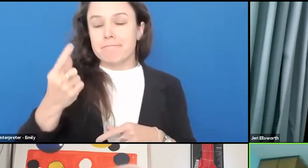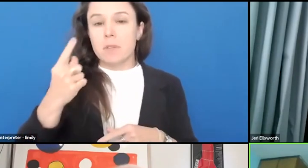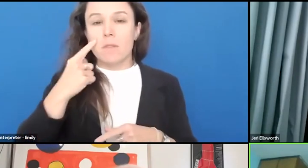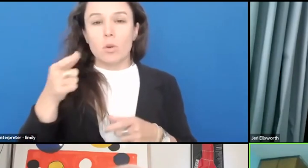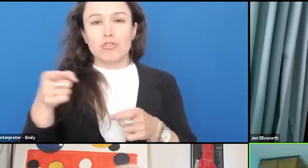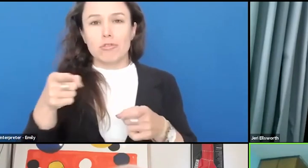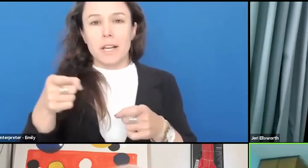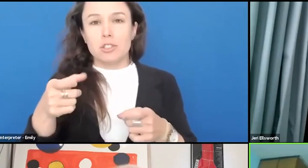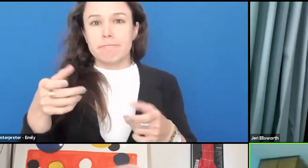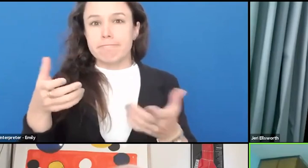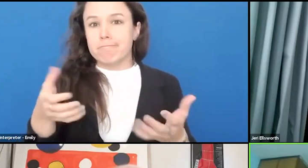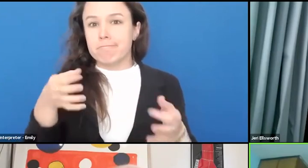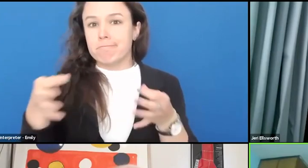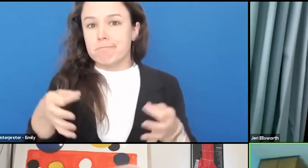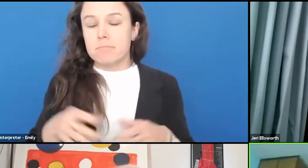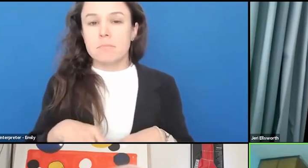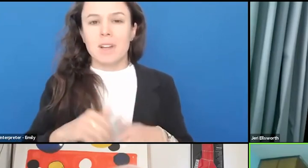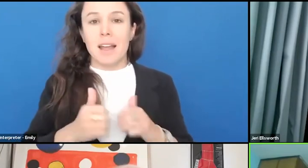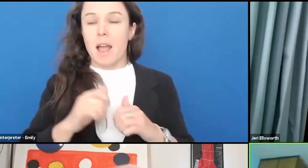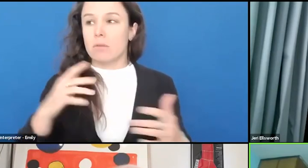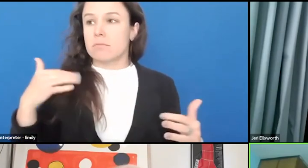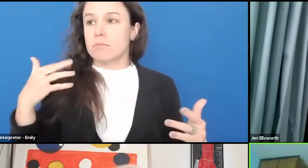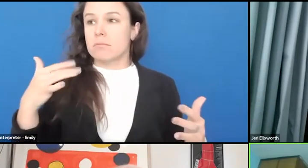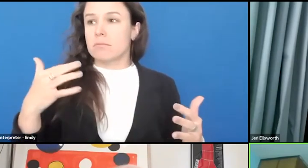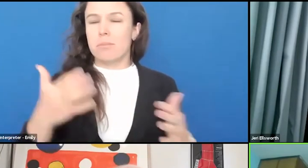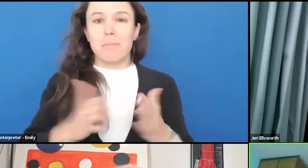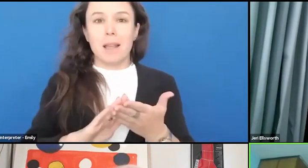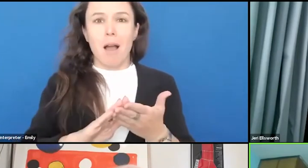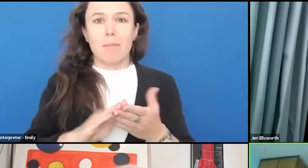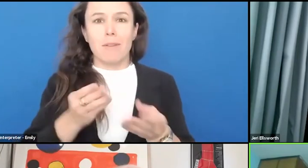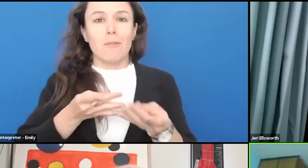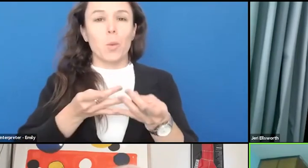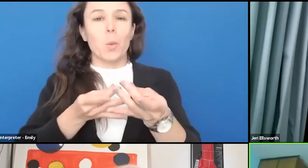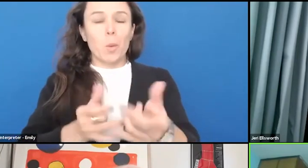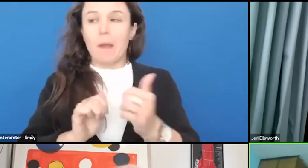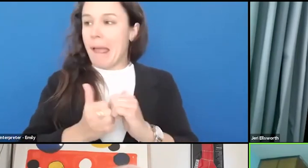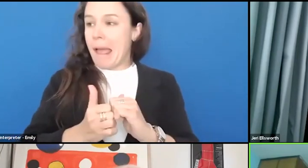and what do we do about getting to this flow, especially because as Bran says,